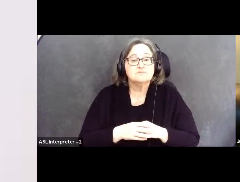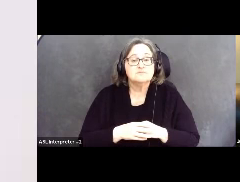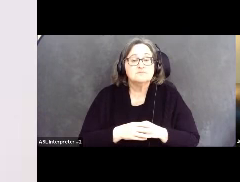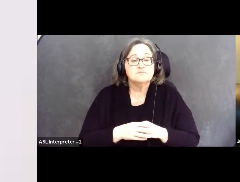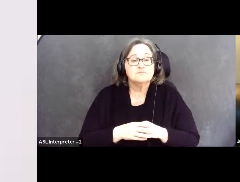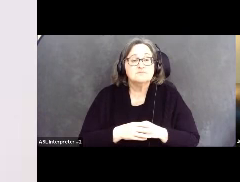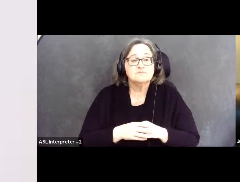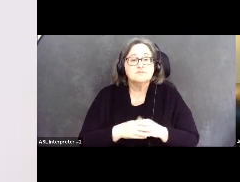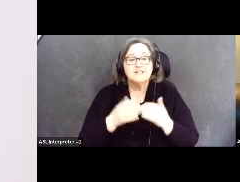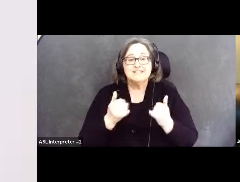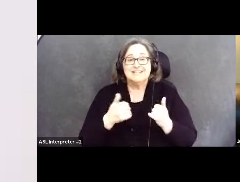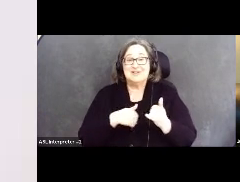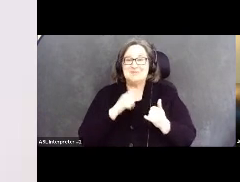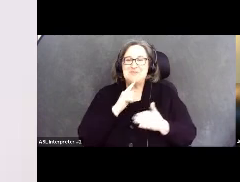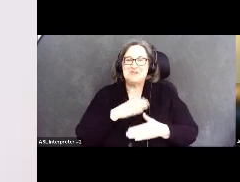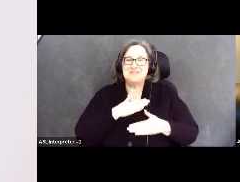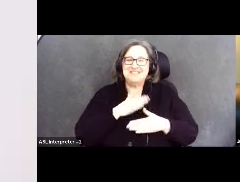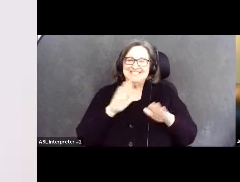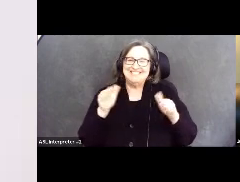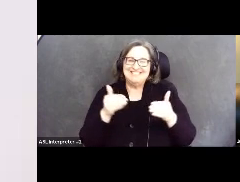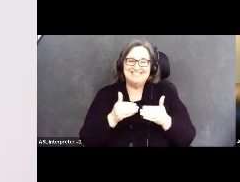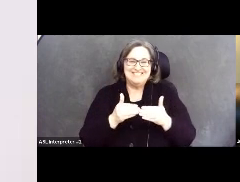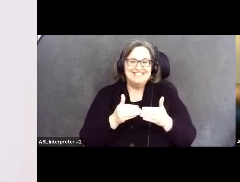And now I'm very pleased to introduce Karen. >>SPEAKER: